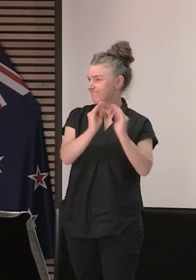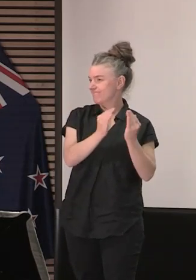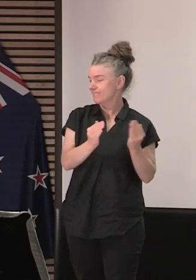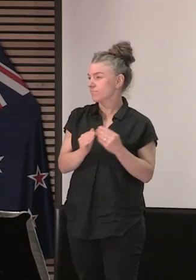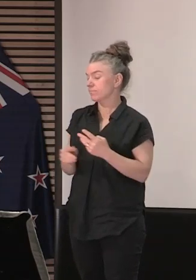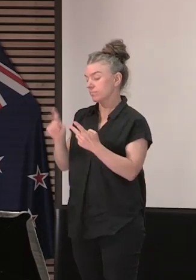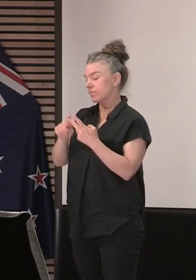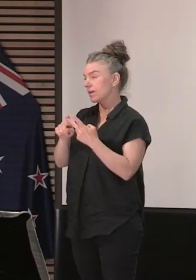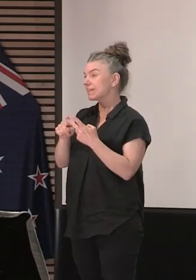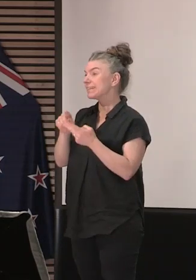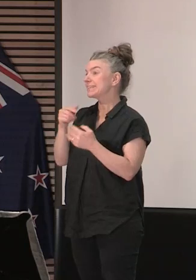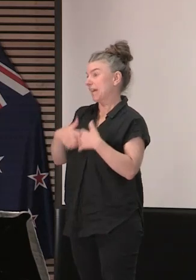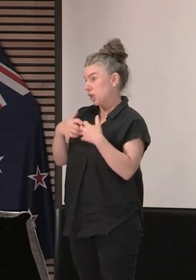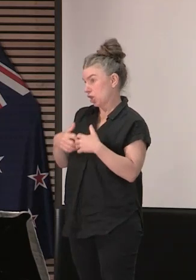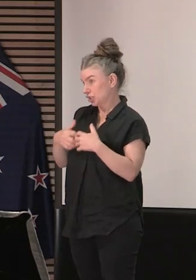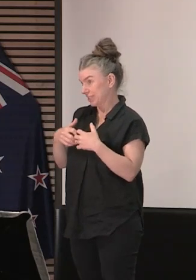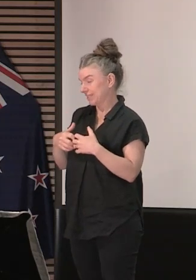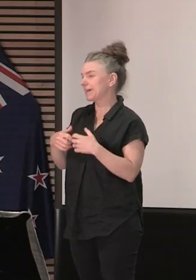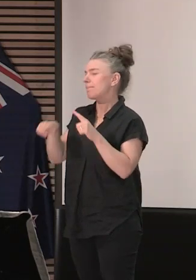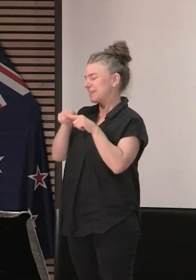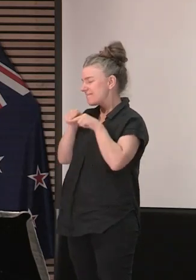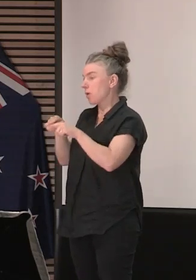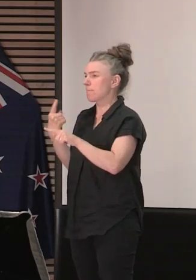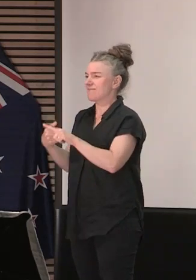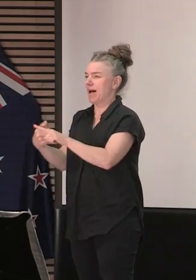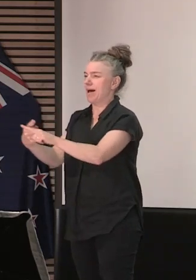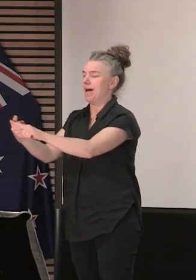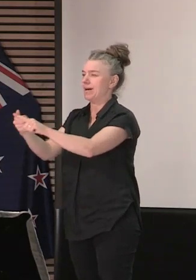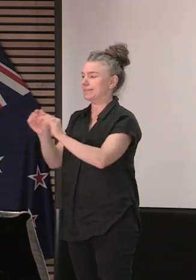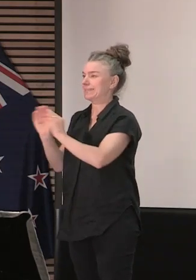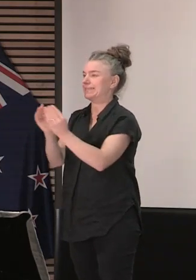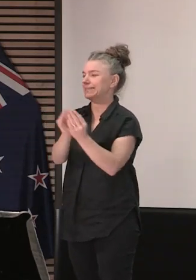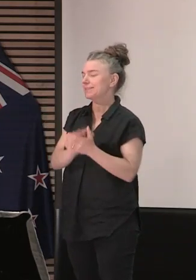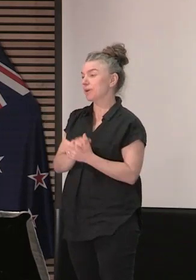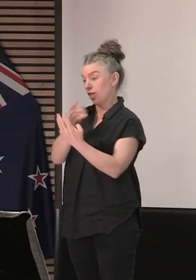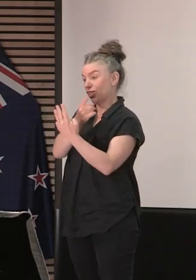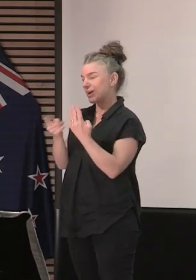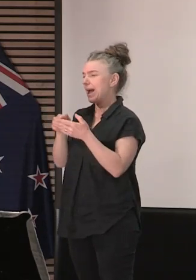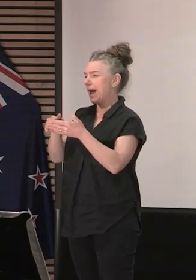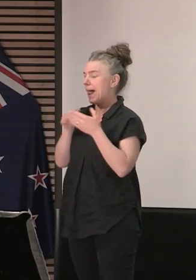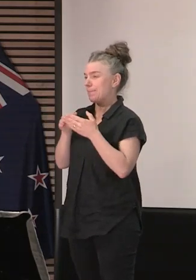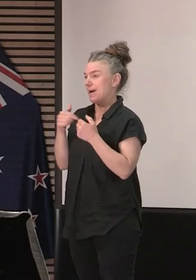of course, that we useall of the technologyavailable, we have what weneed to win this marathon.